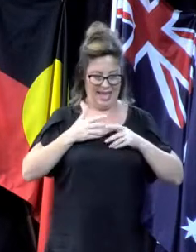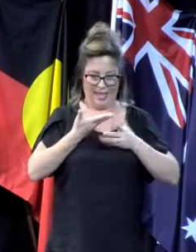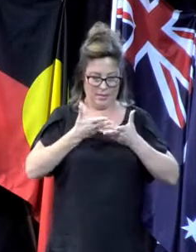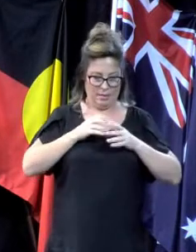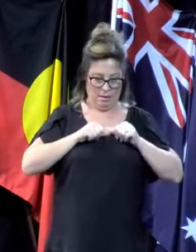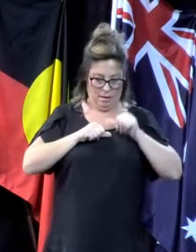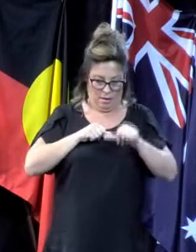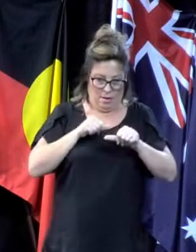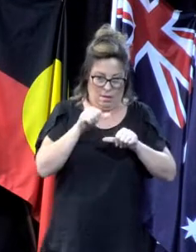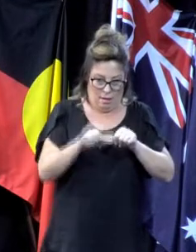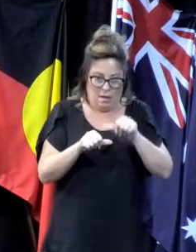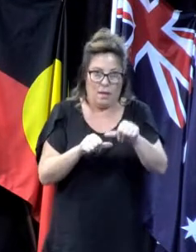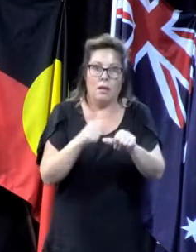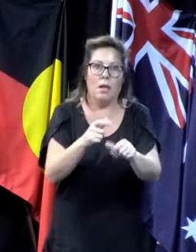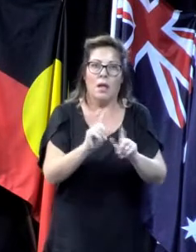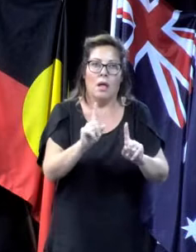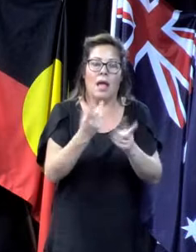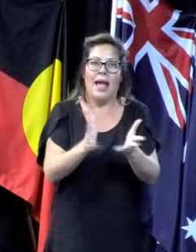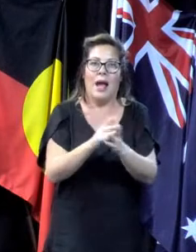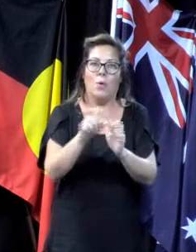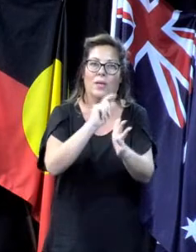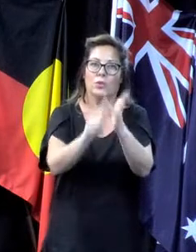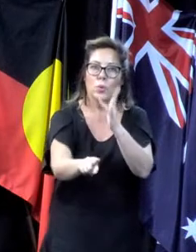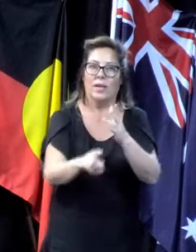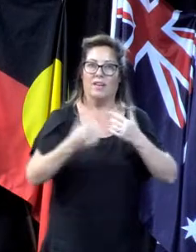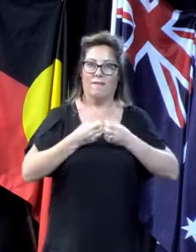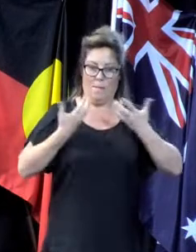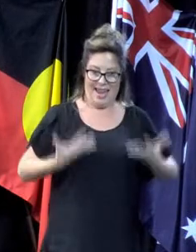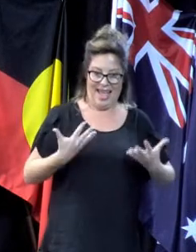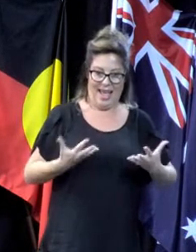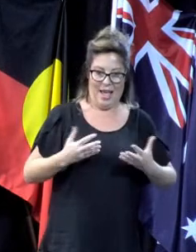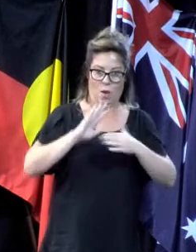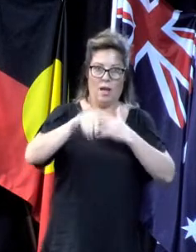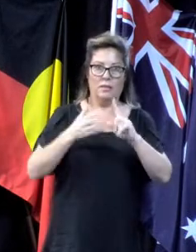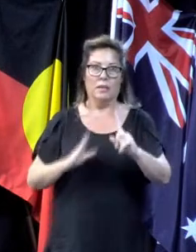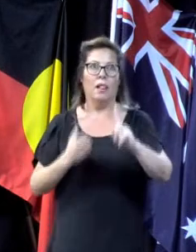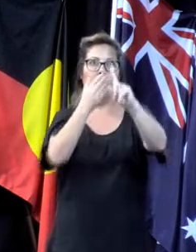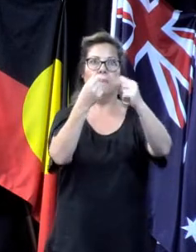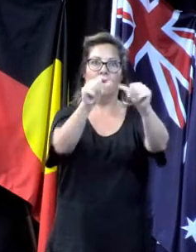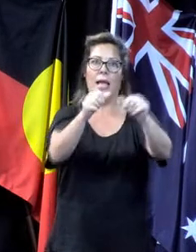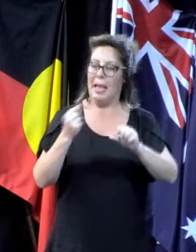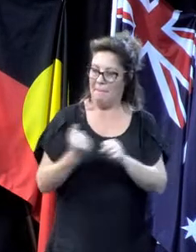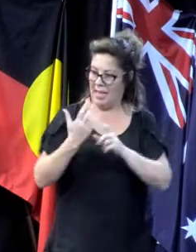how we would bridge the gap between the two and make sure that we bring everybody along with us in a manner that would ensure